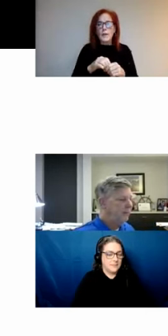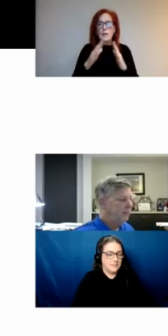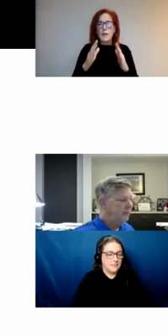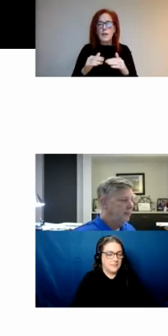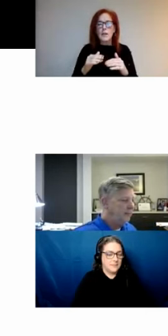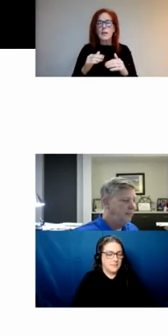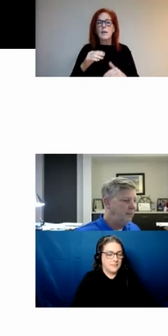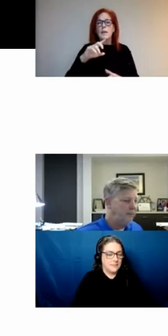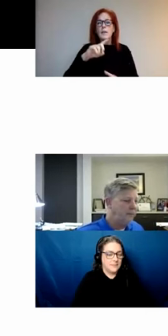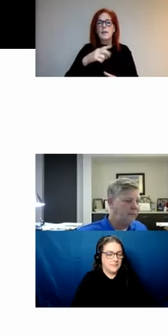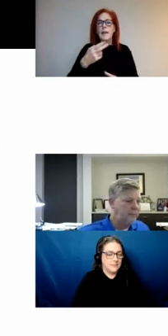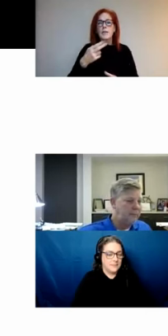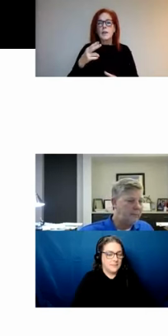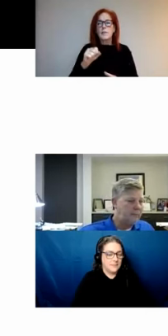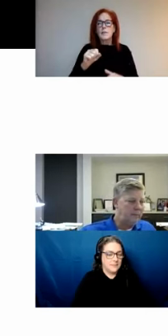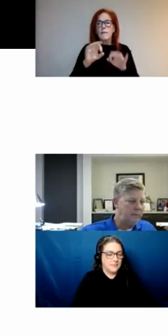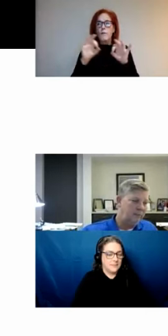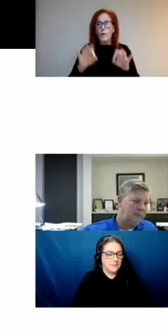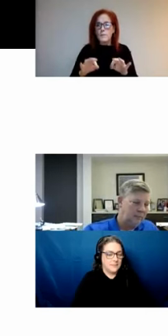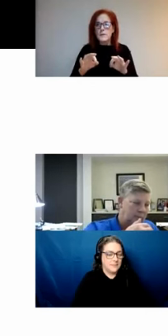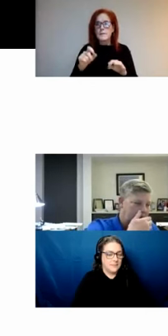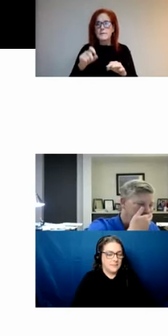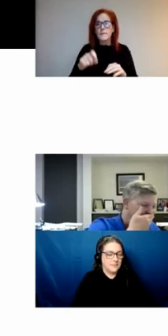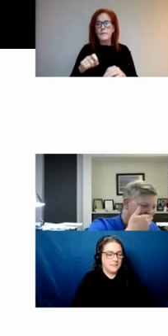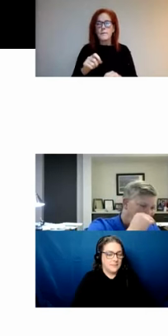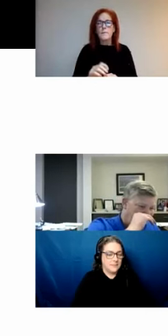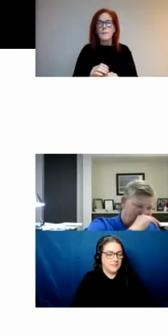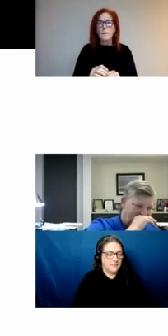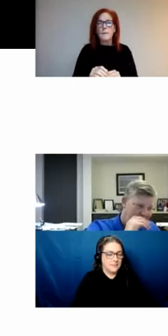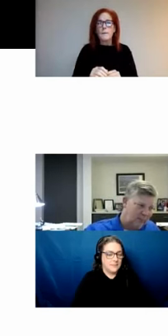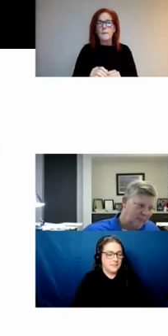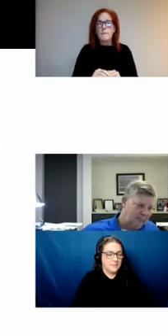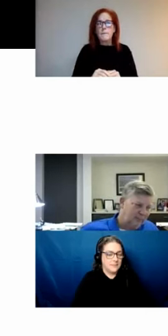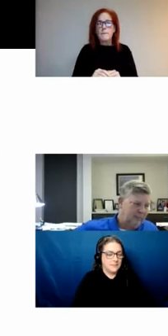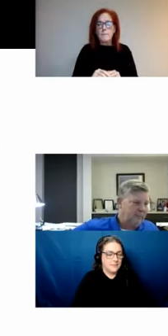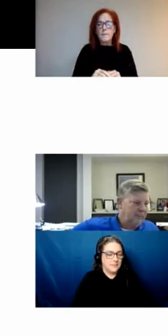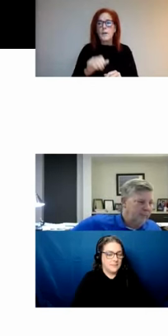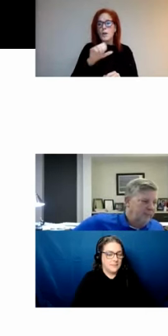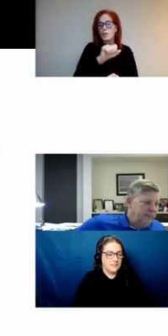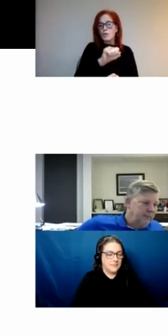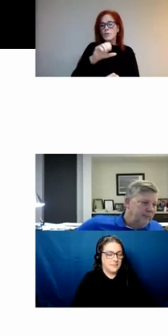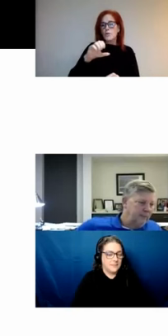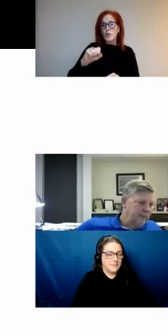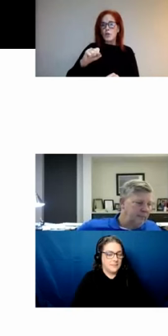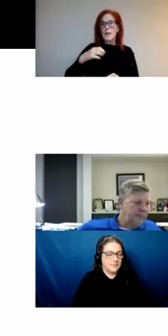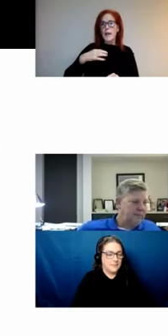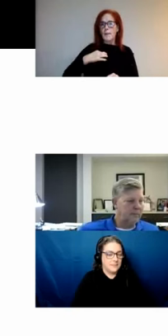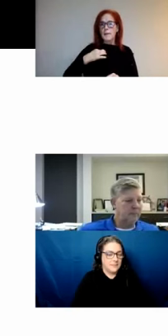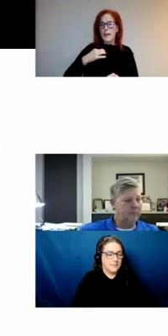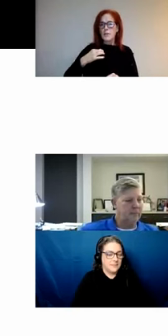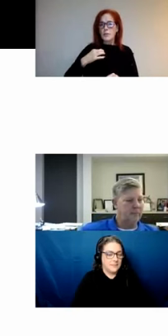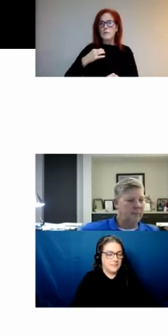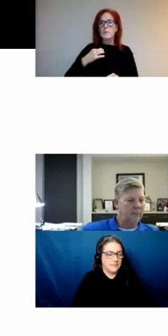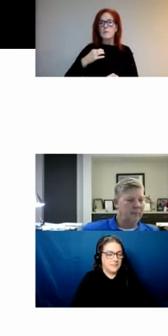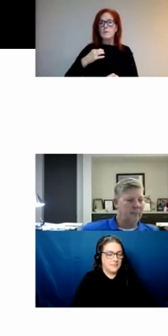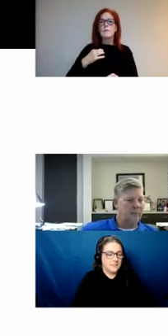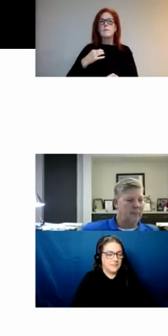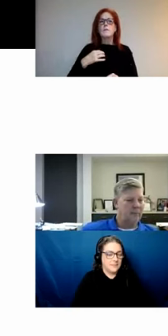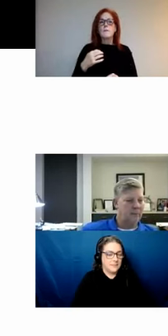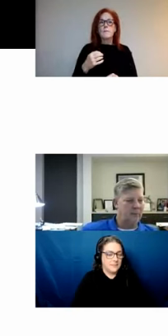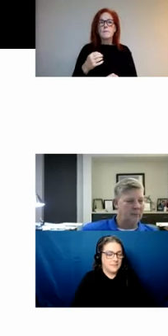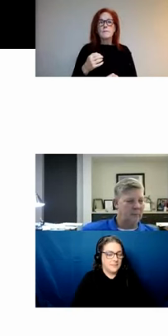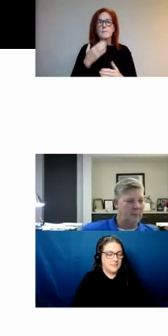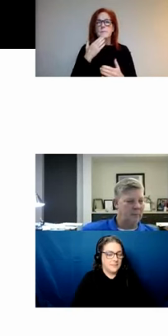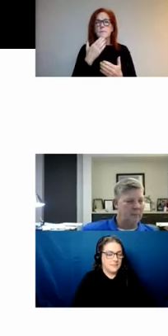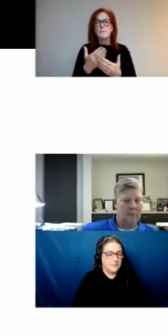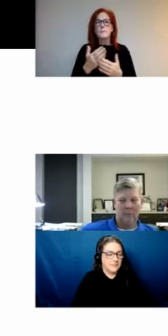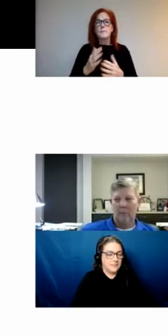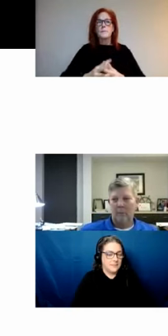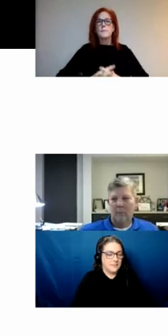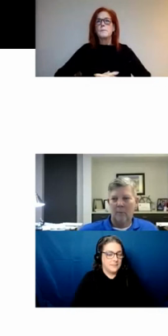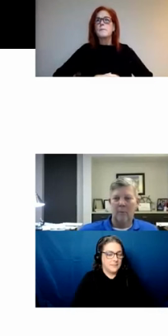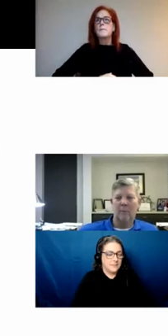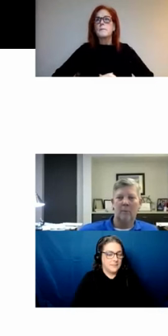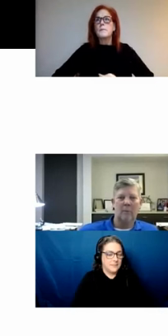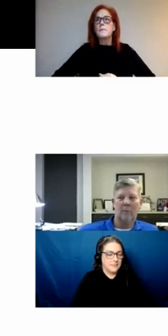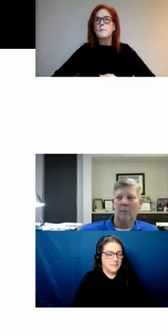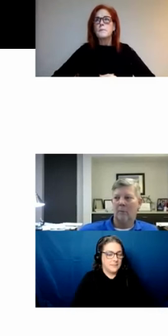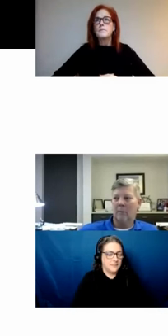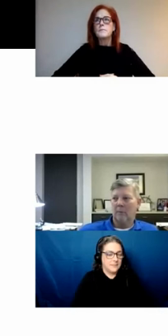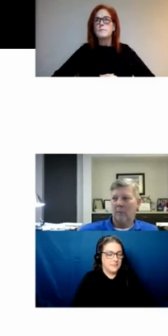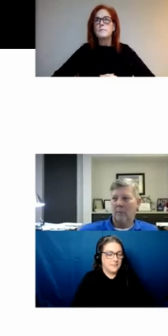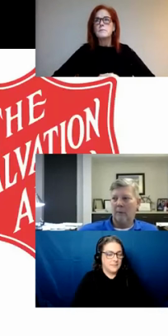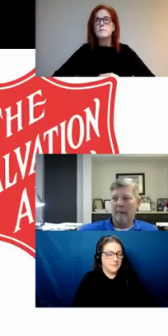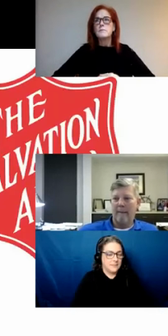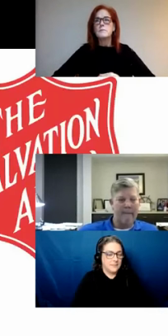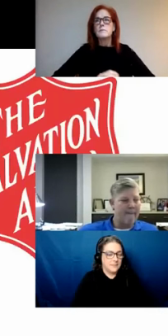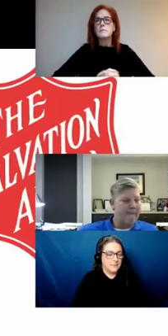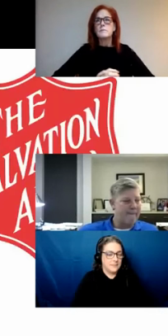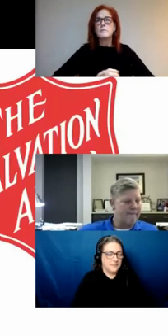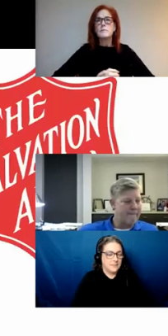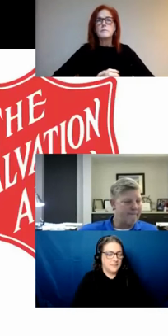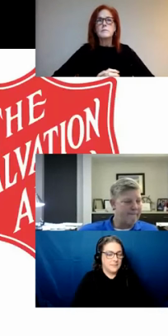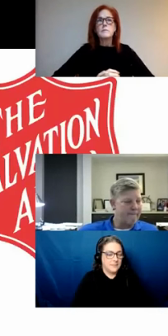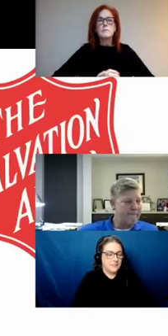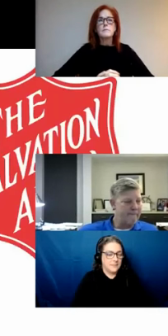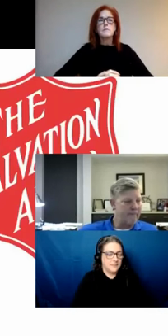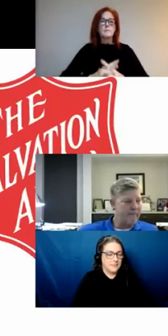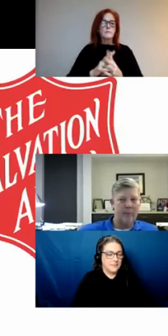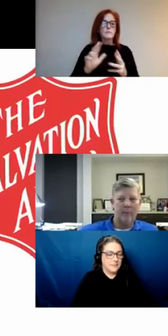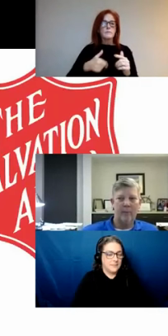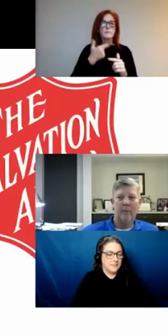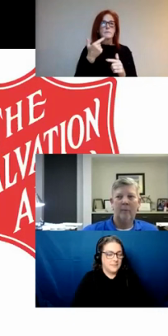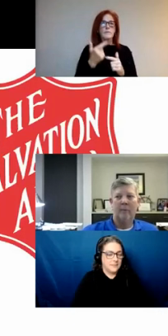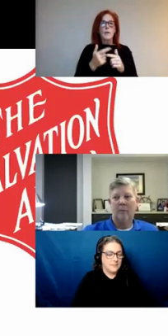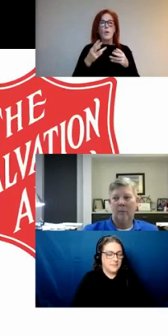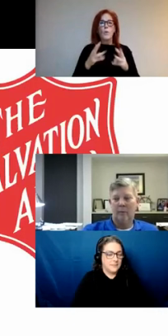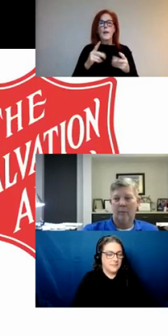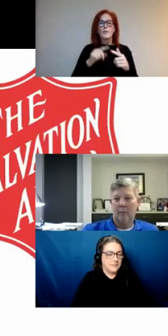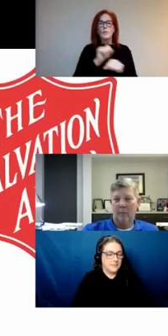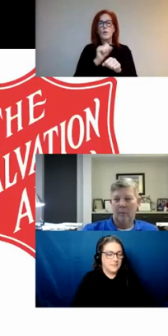The first one is the juvenile services. Which is working with a variety of justice agencies and institutions like Nebraska -- prohibition, juvenile court, Douglas juvenile assessment, Douglas County juvenile detention Center. Juvenile Nebraska juvenile prison.